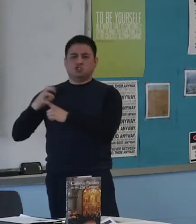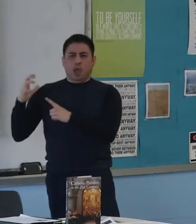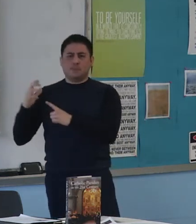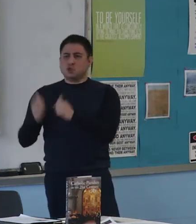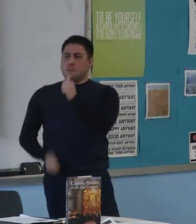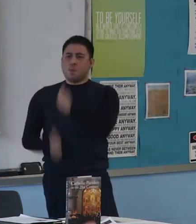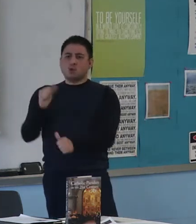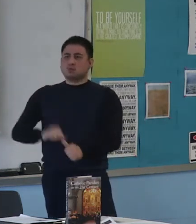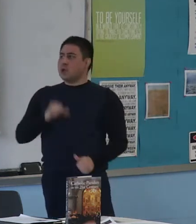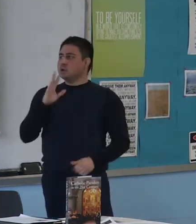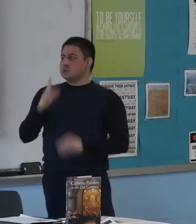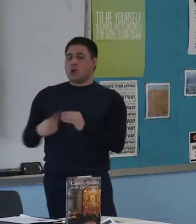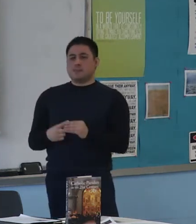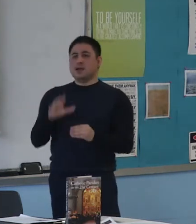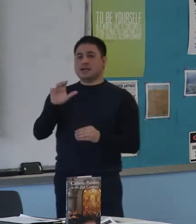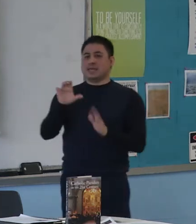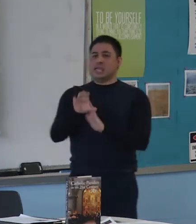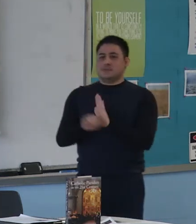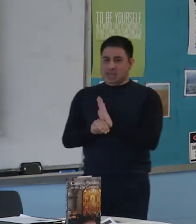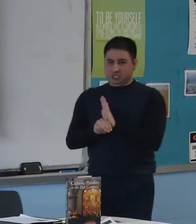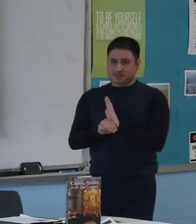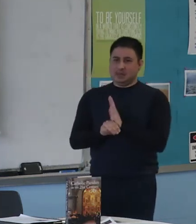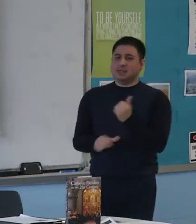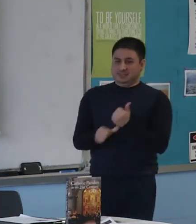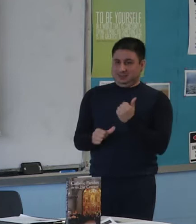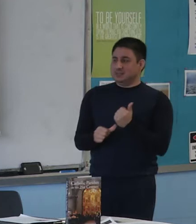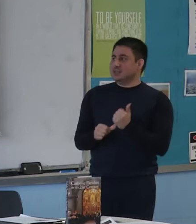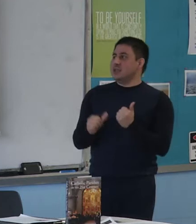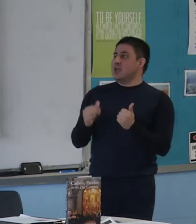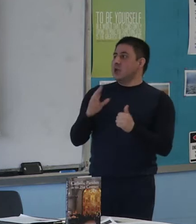they'll talk about the case management assistance and they'll speak of mental